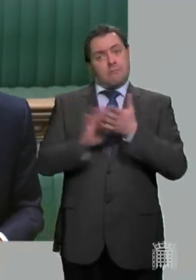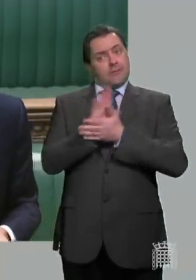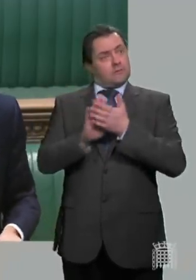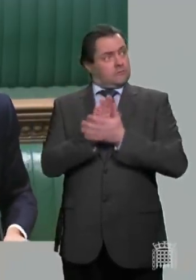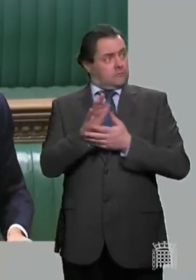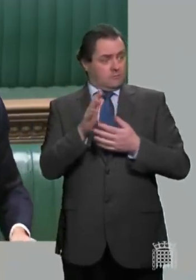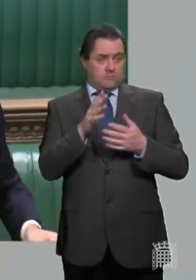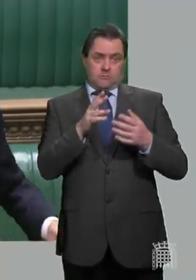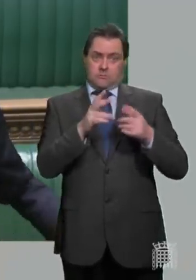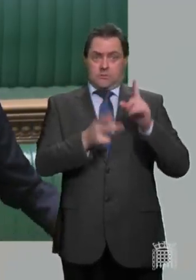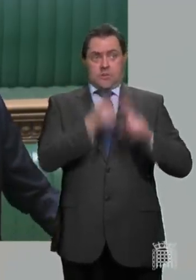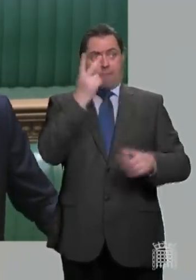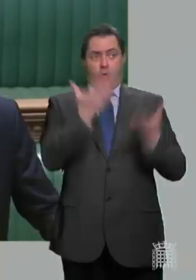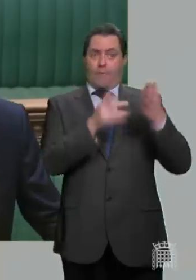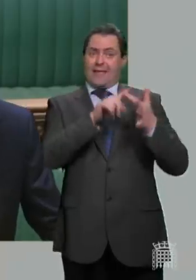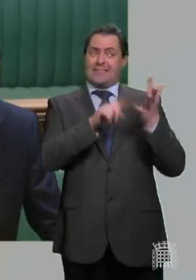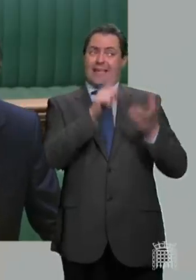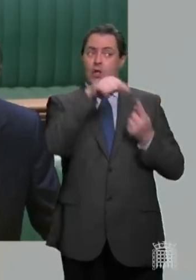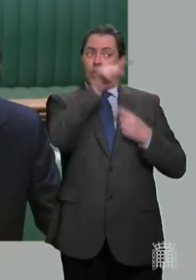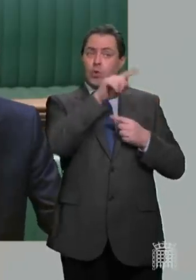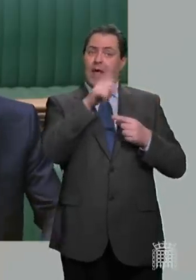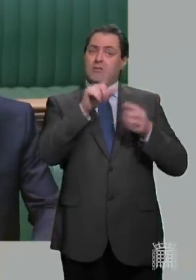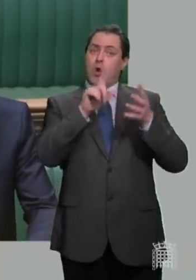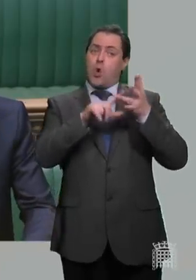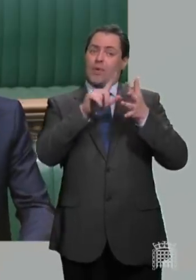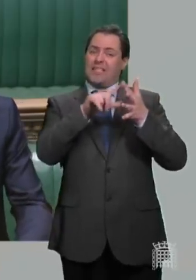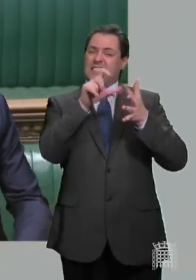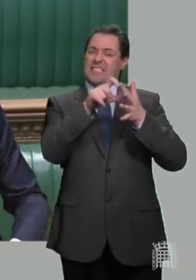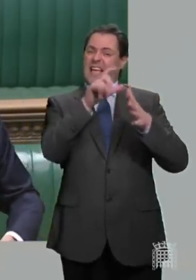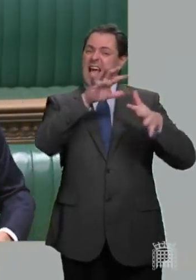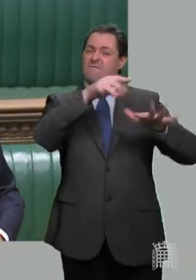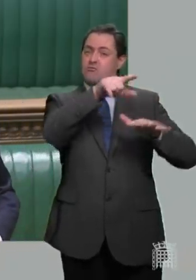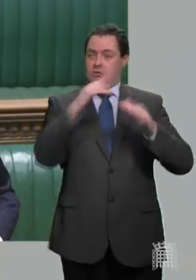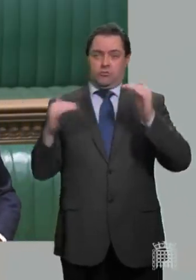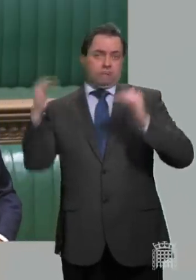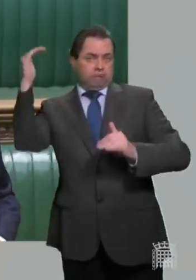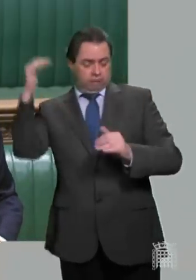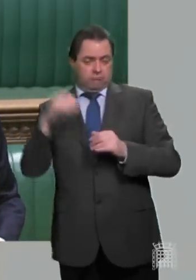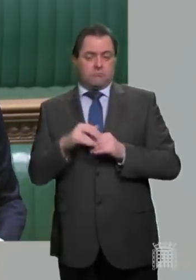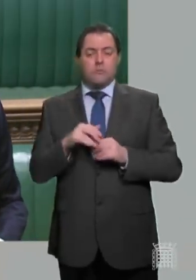as generous as the EU and OECD averages. We will also tackle fraud in our covid schemes,